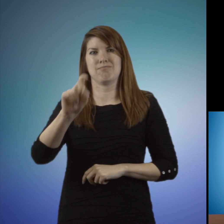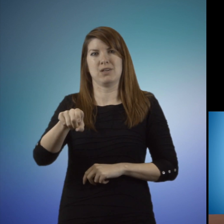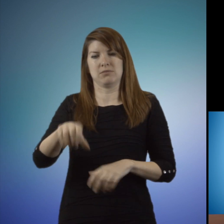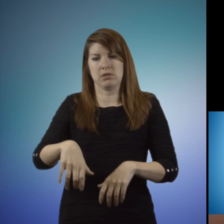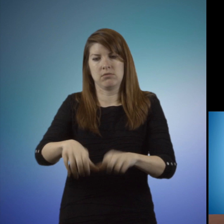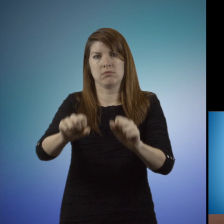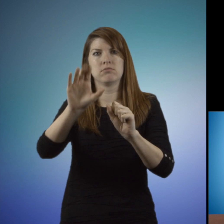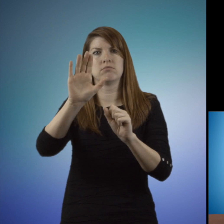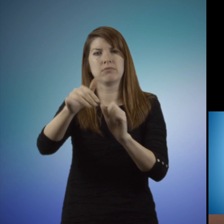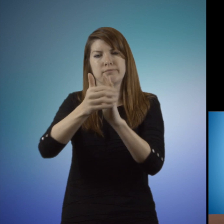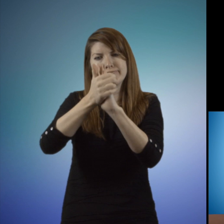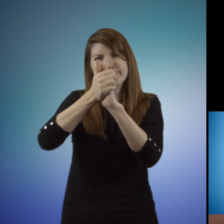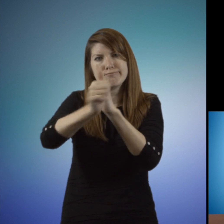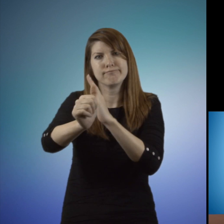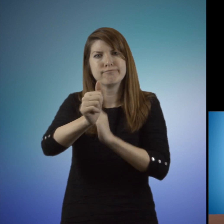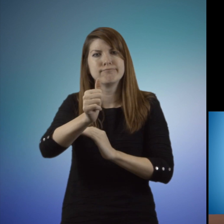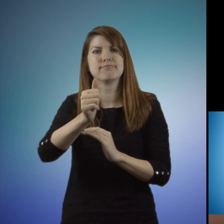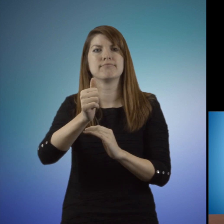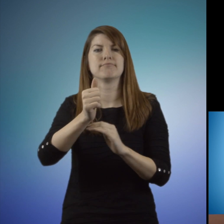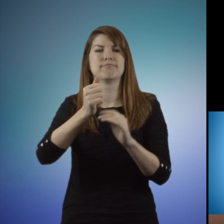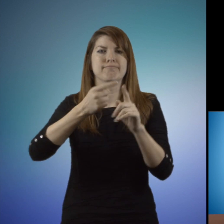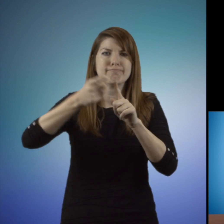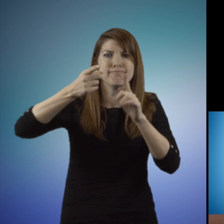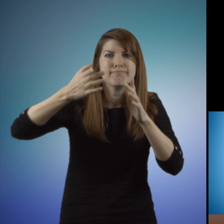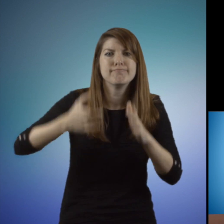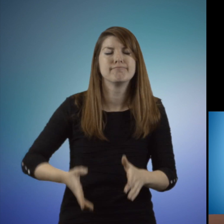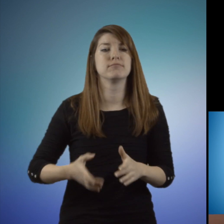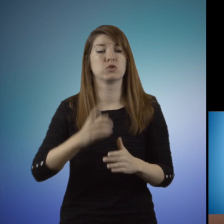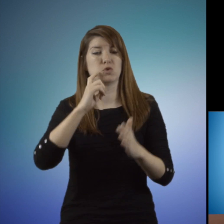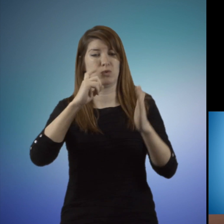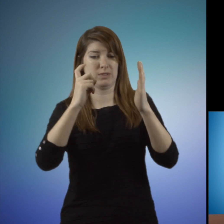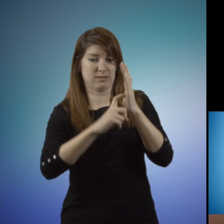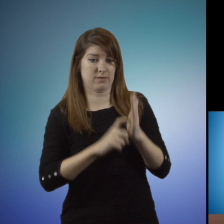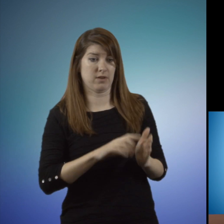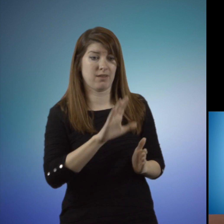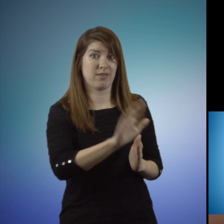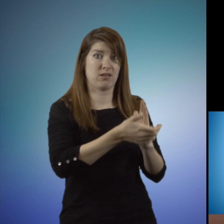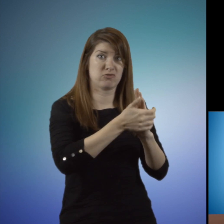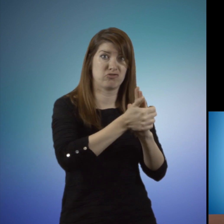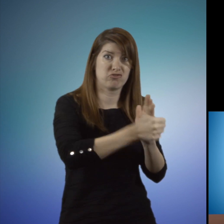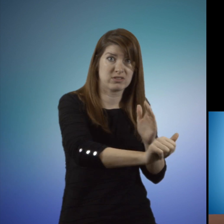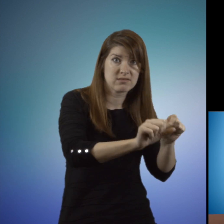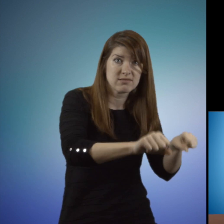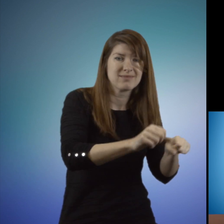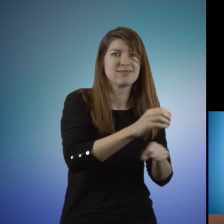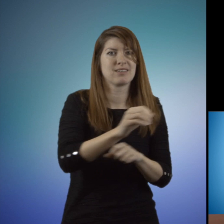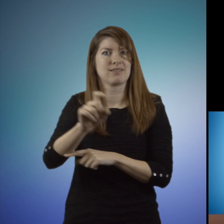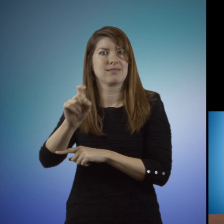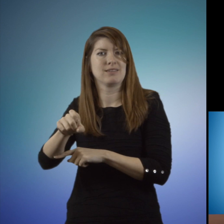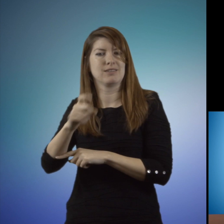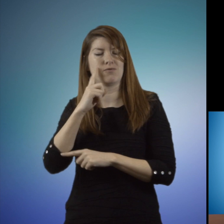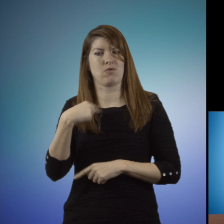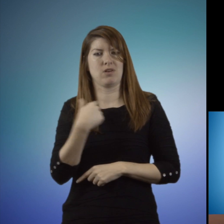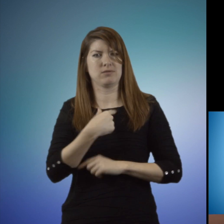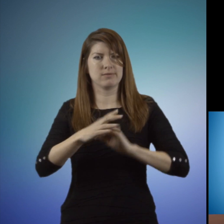The purpose is to identify the child's strengths and their needs so that we can develop early intervention services that will meet their needs.